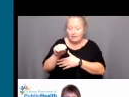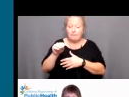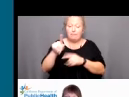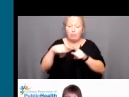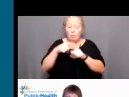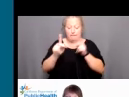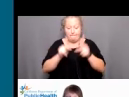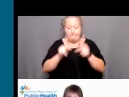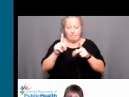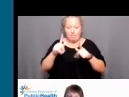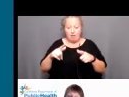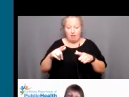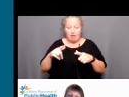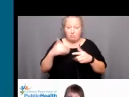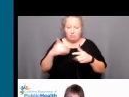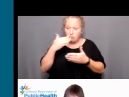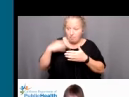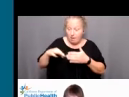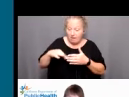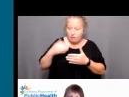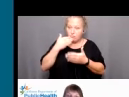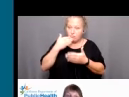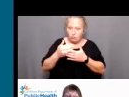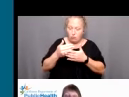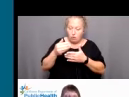people have living wages and good benefits, their health improves.